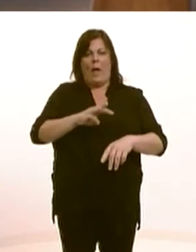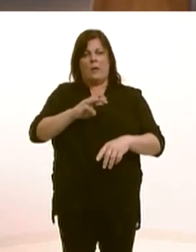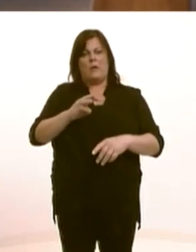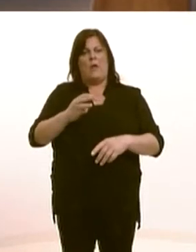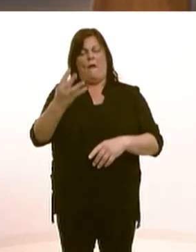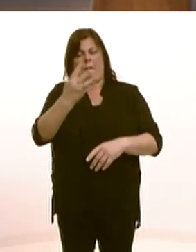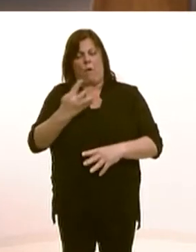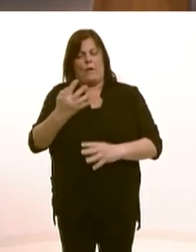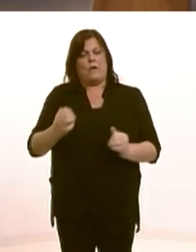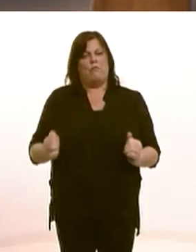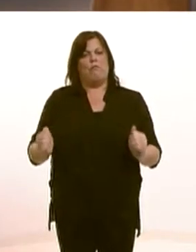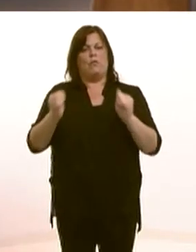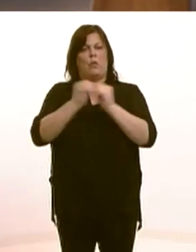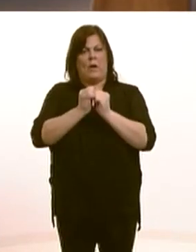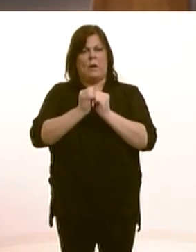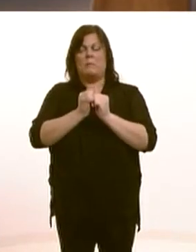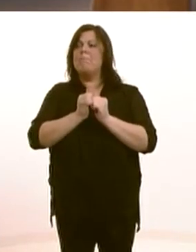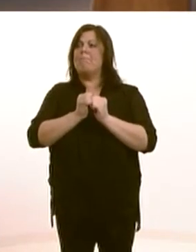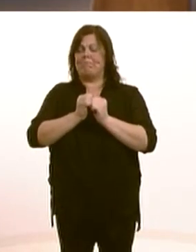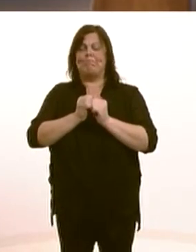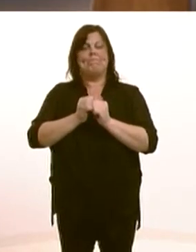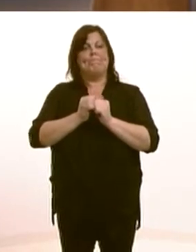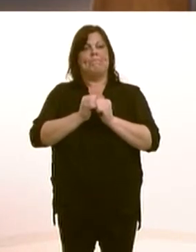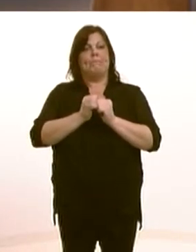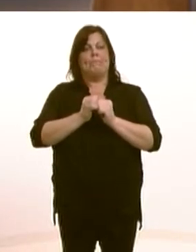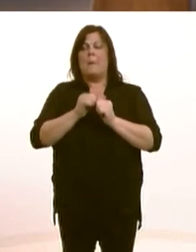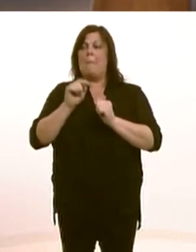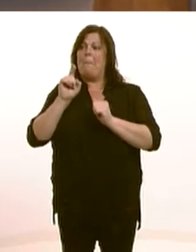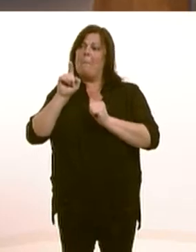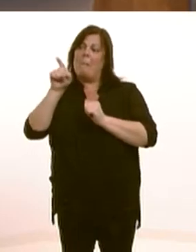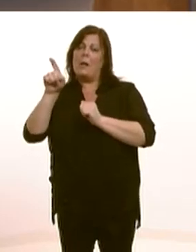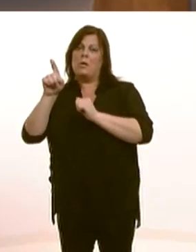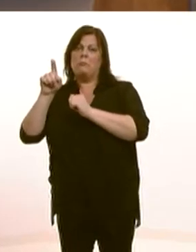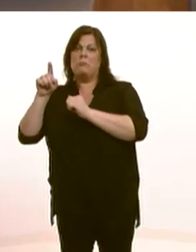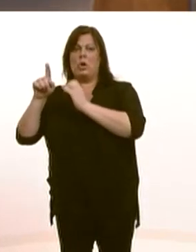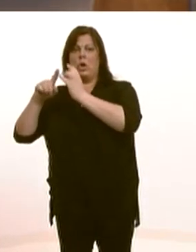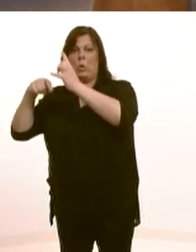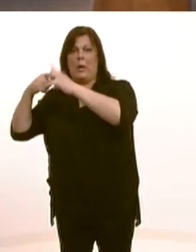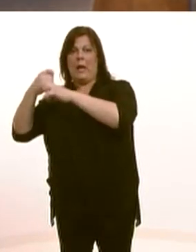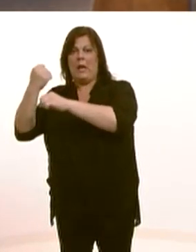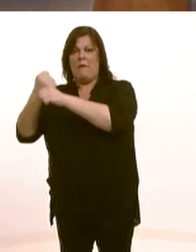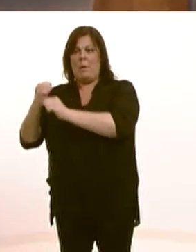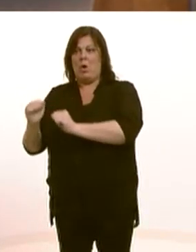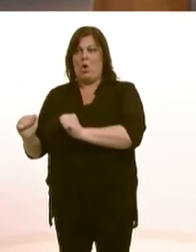If a deal goes ahead without the support of this Assembly or Scotland or Northern Ireland,